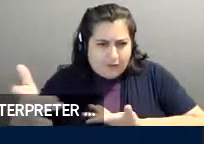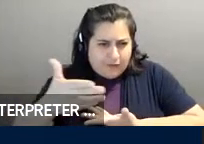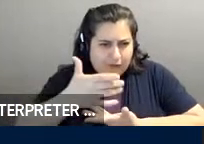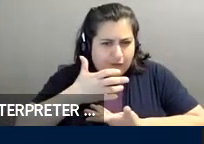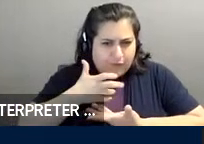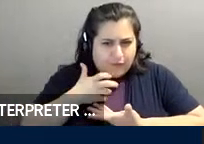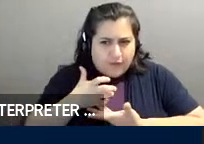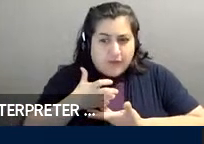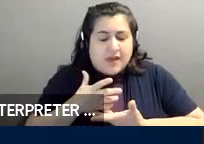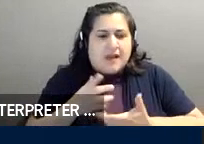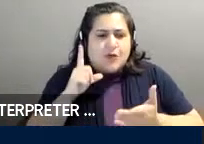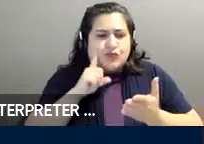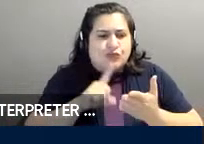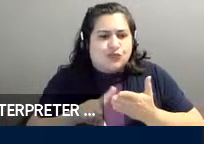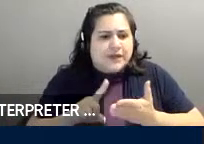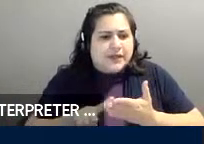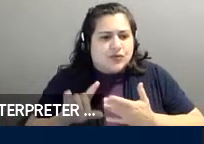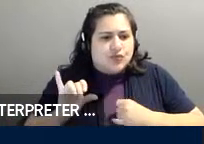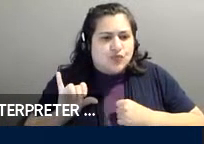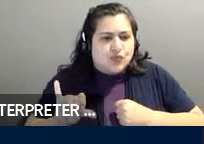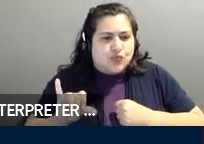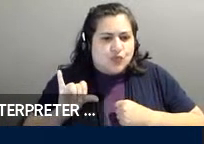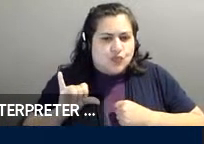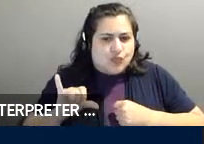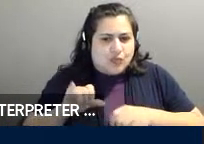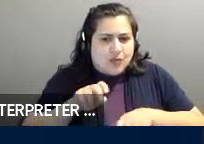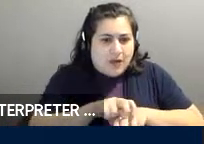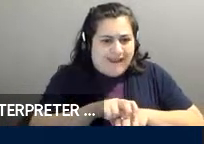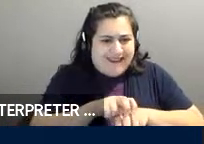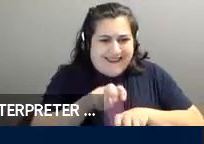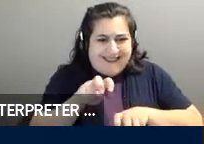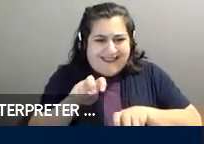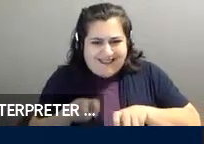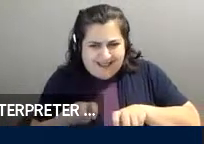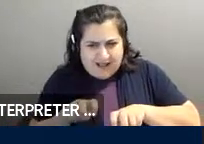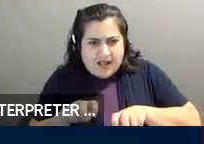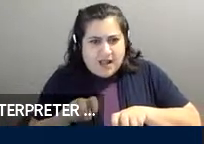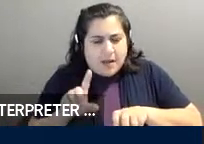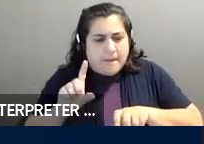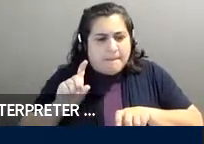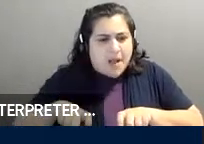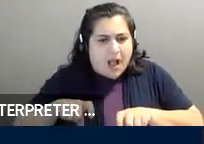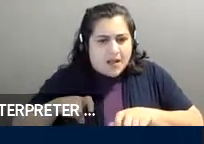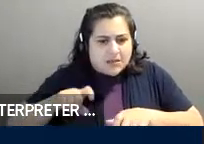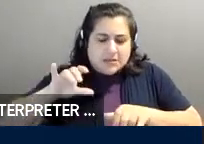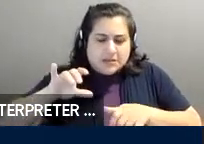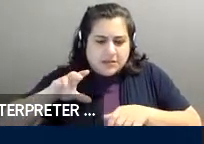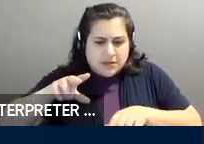concluded that a transfer surface that is adjustable from a height of 17 inches minimum